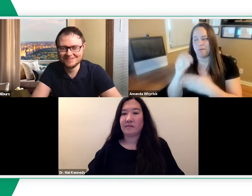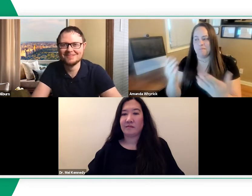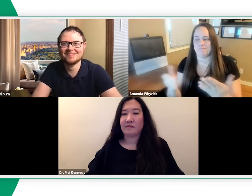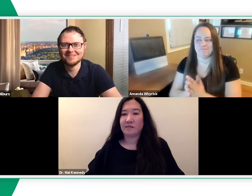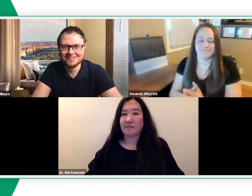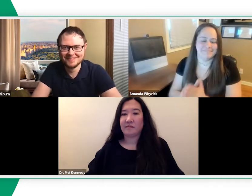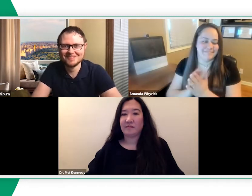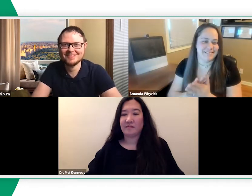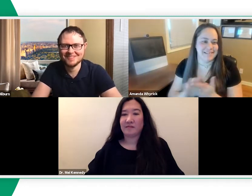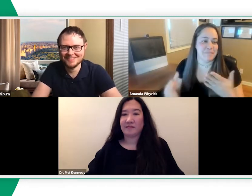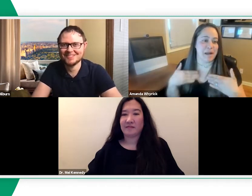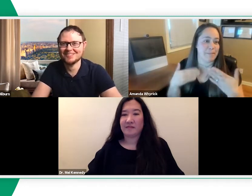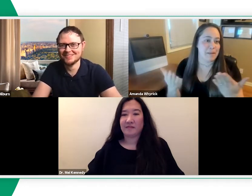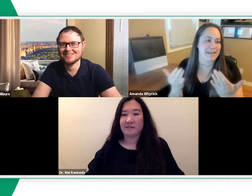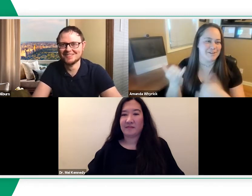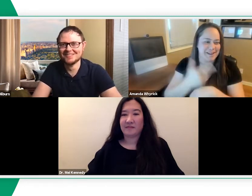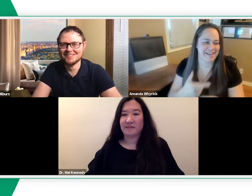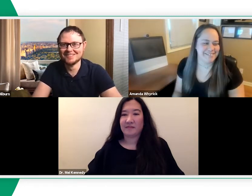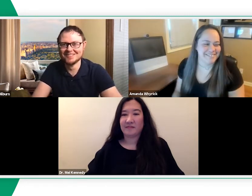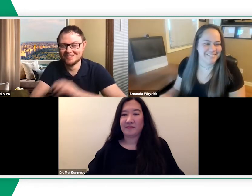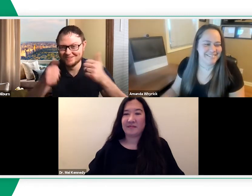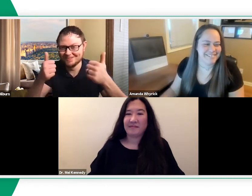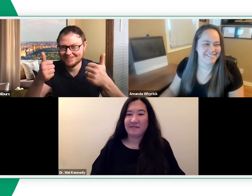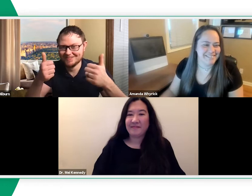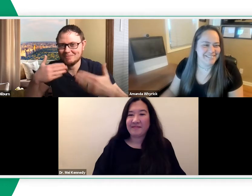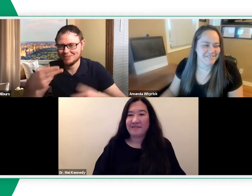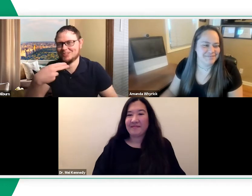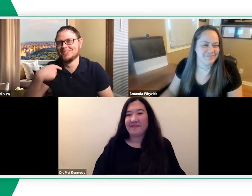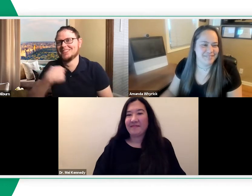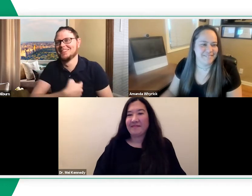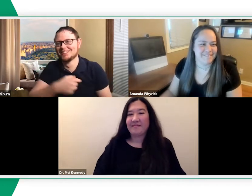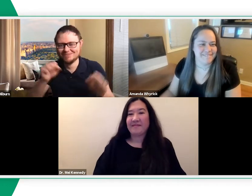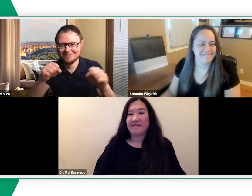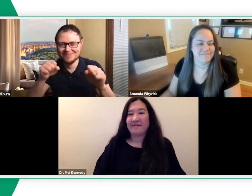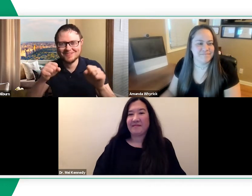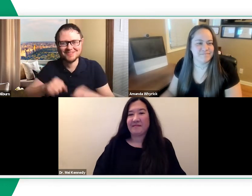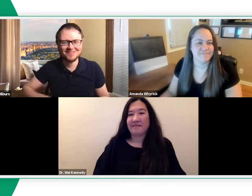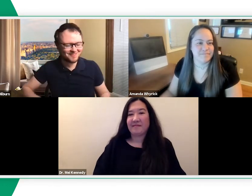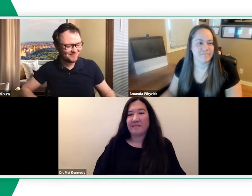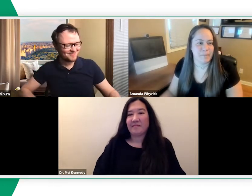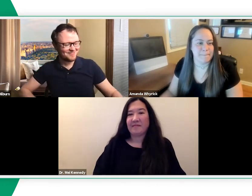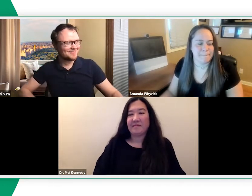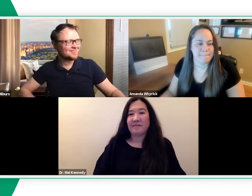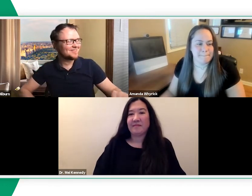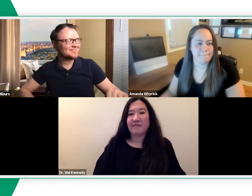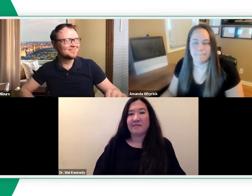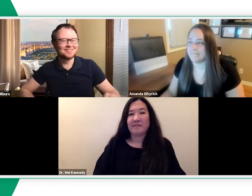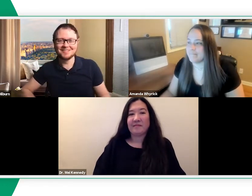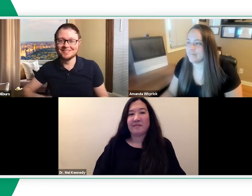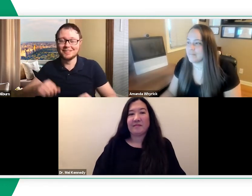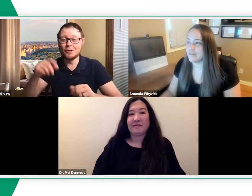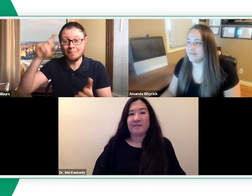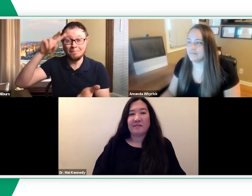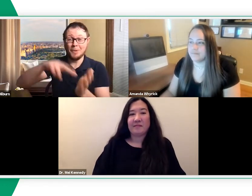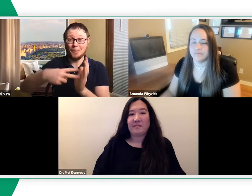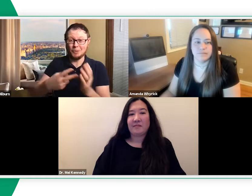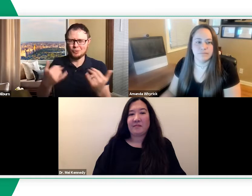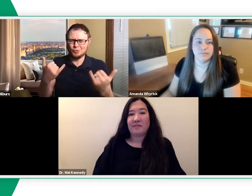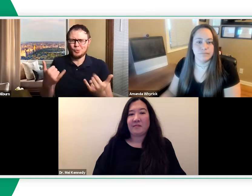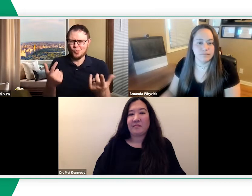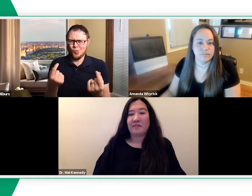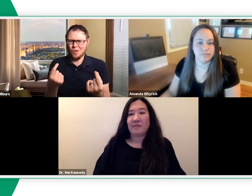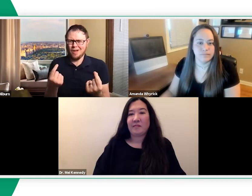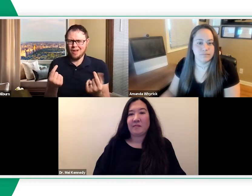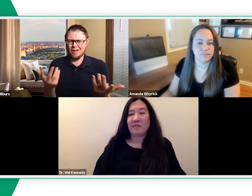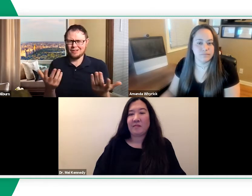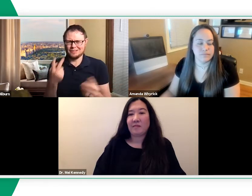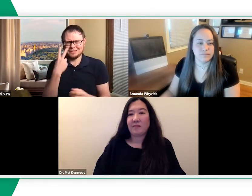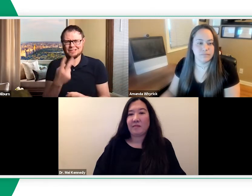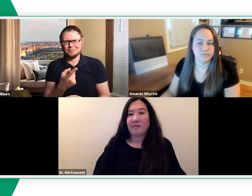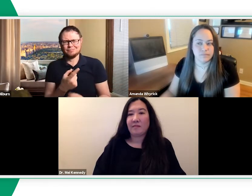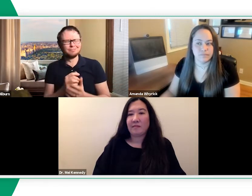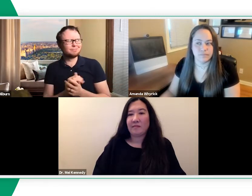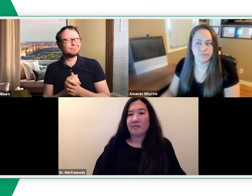So . . . I'm happy to be here today. >>BRIAN MILBURN: Happy you're both here.